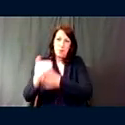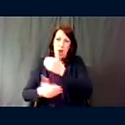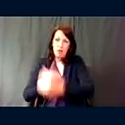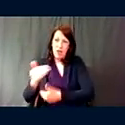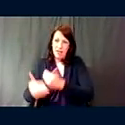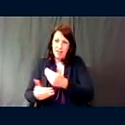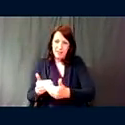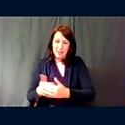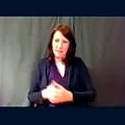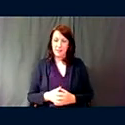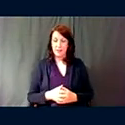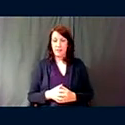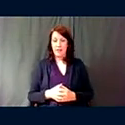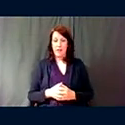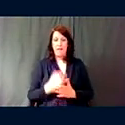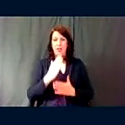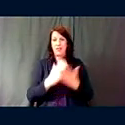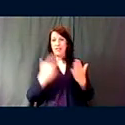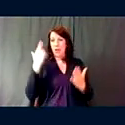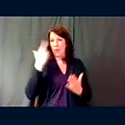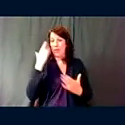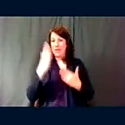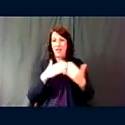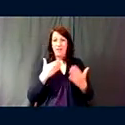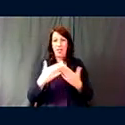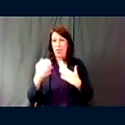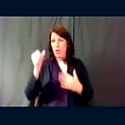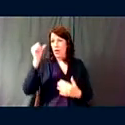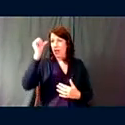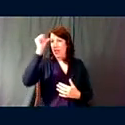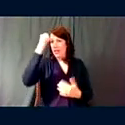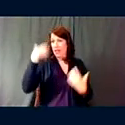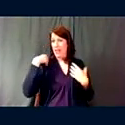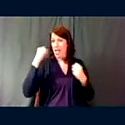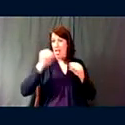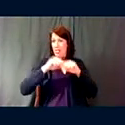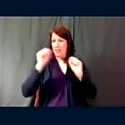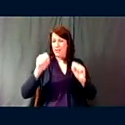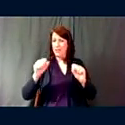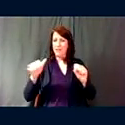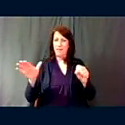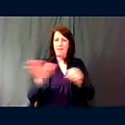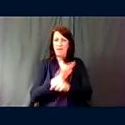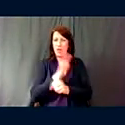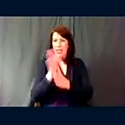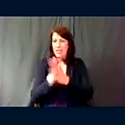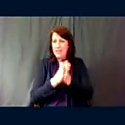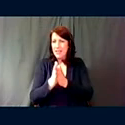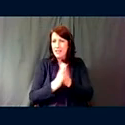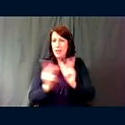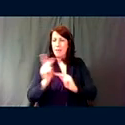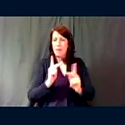WE HIT THAT PROBLEM WHICH IS FOR SOME REASON EVEN THOUGH THE INDIAN HEALTH SYSTEM IS FULL OF